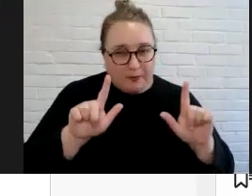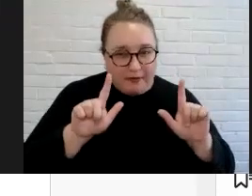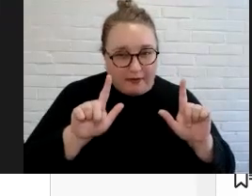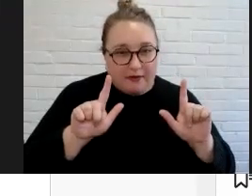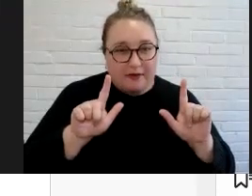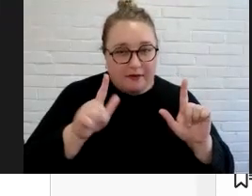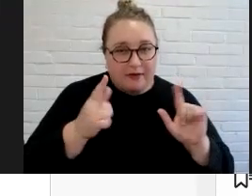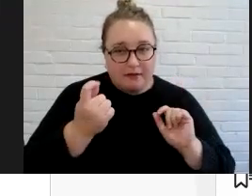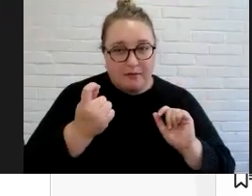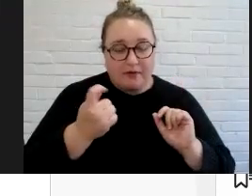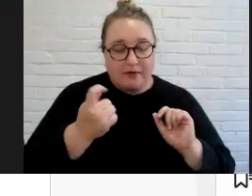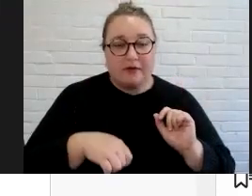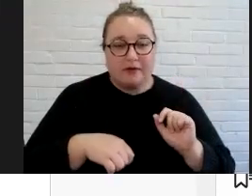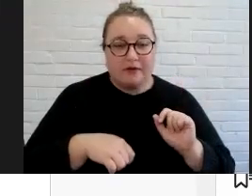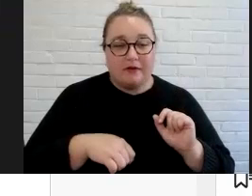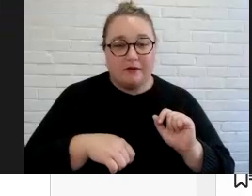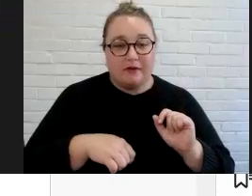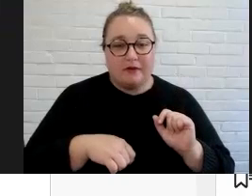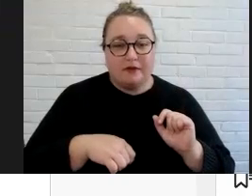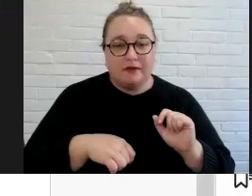Where it shows.